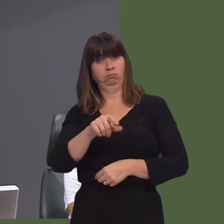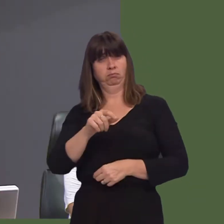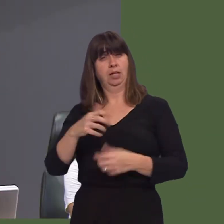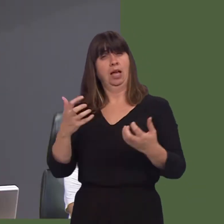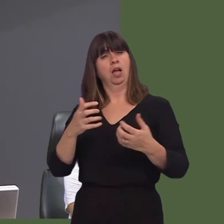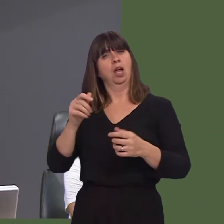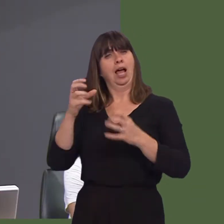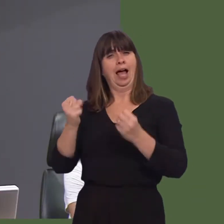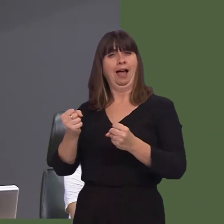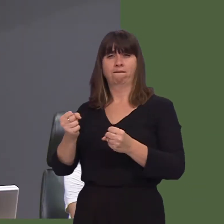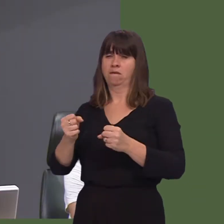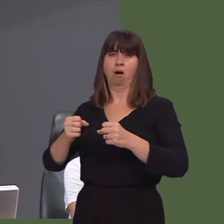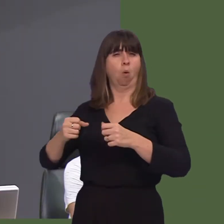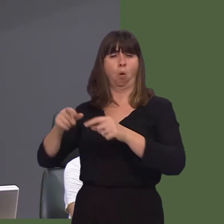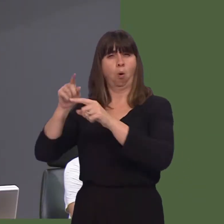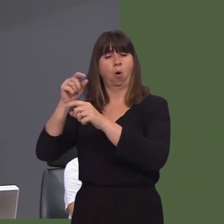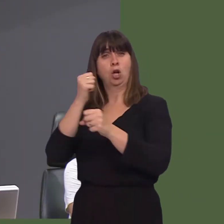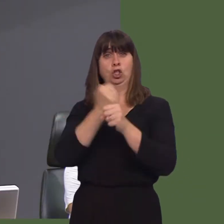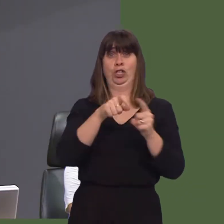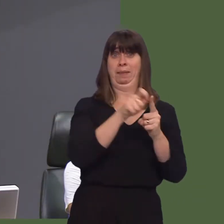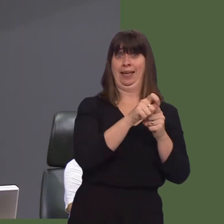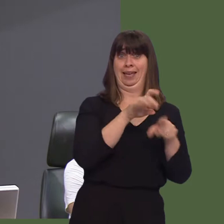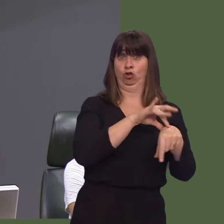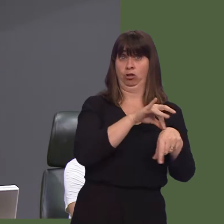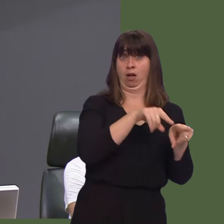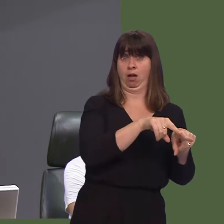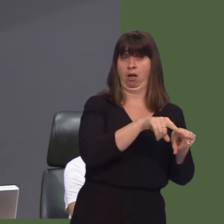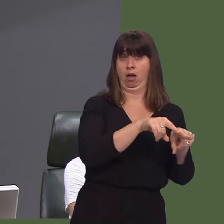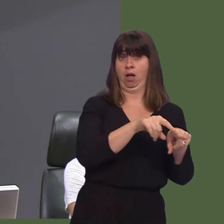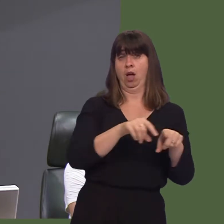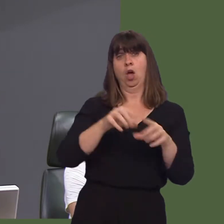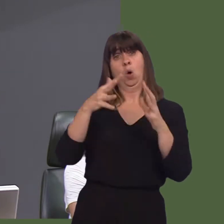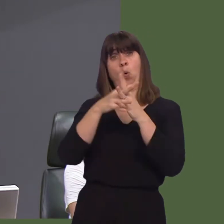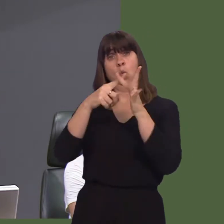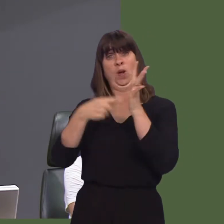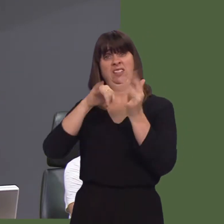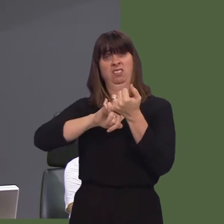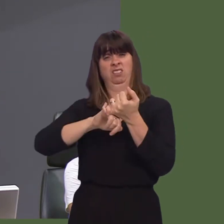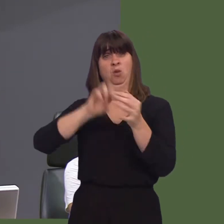failures between GP surgeries and the Welsh interpreting and translation service?